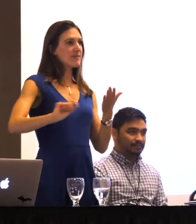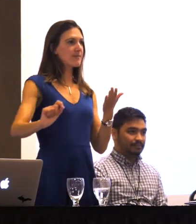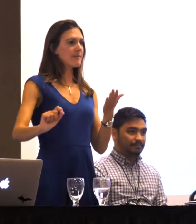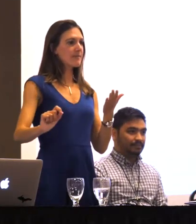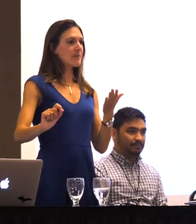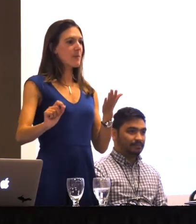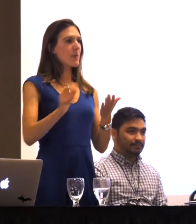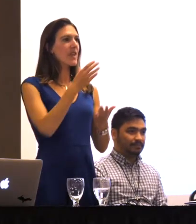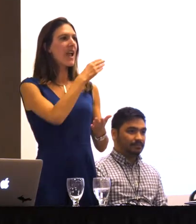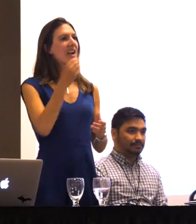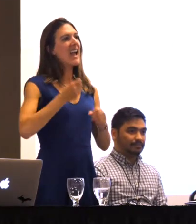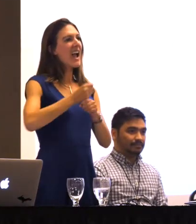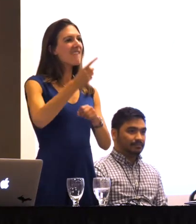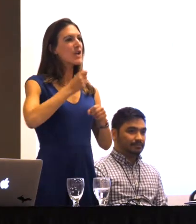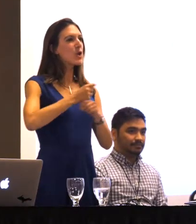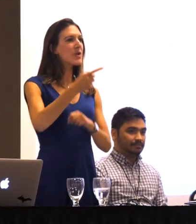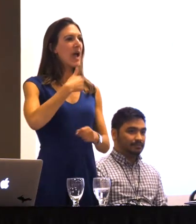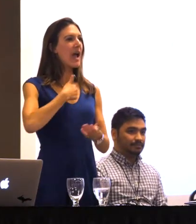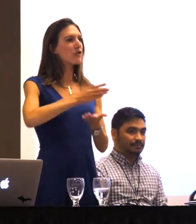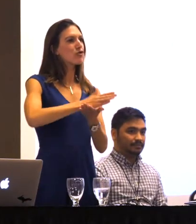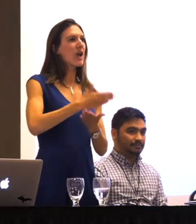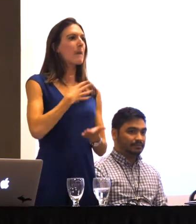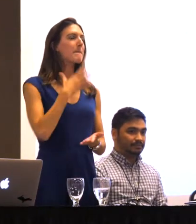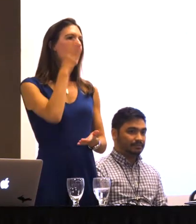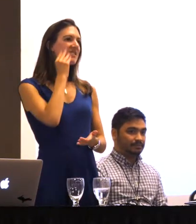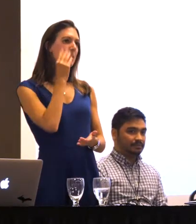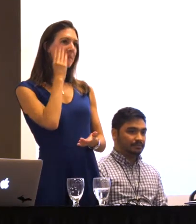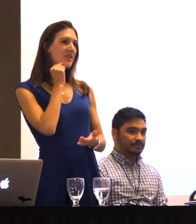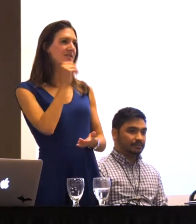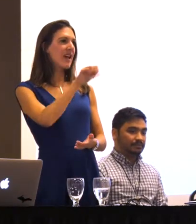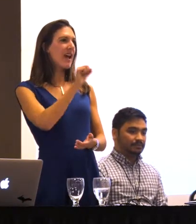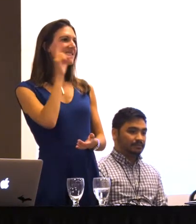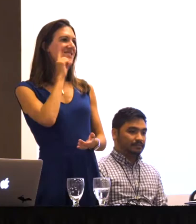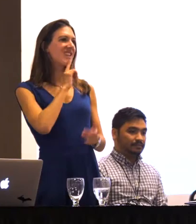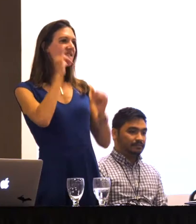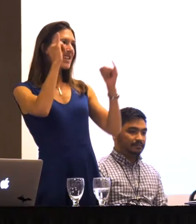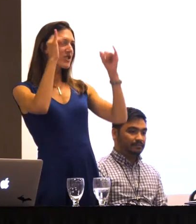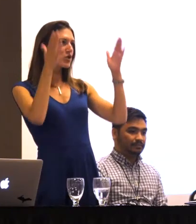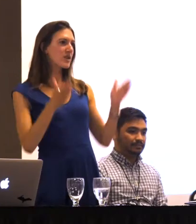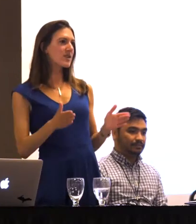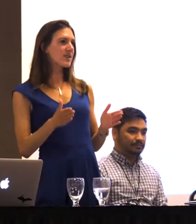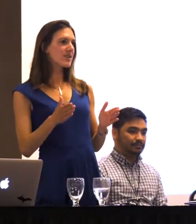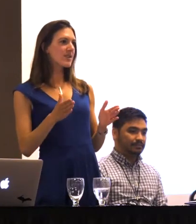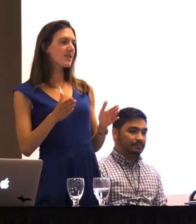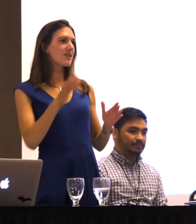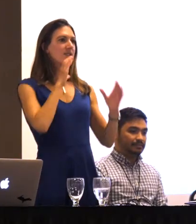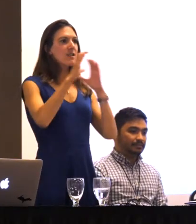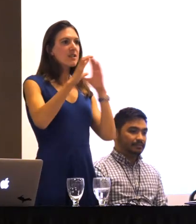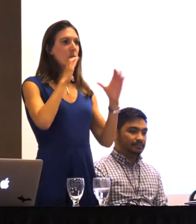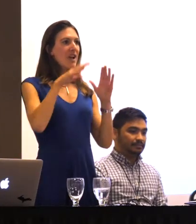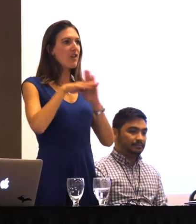at Computers and Writing, and every year I share my experiences as a Deaf instructor